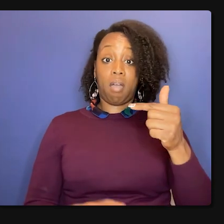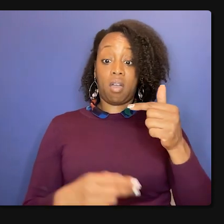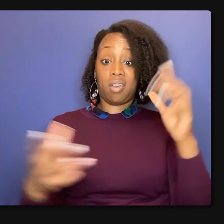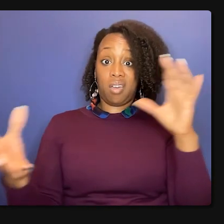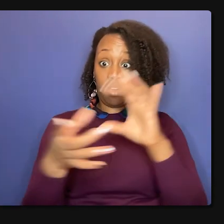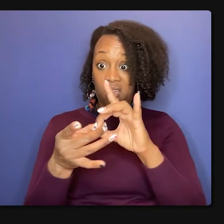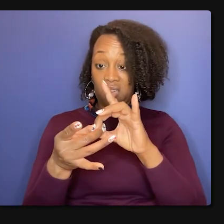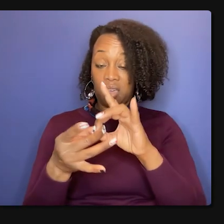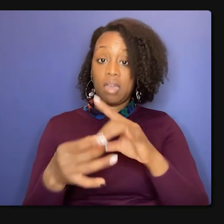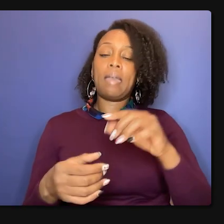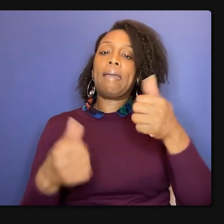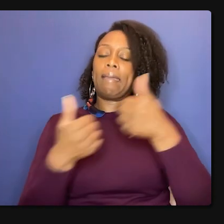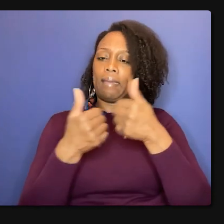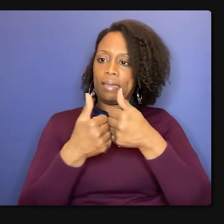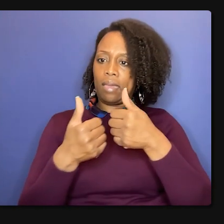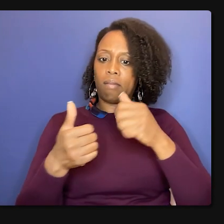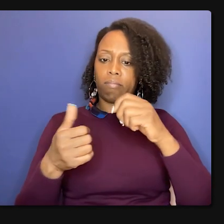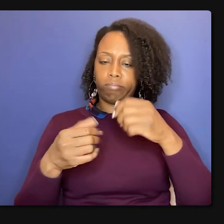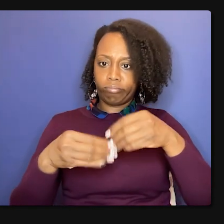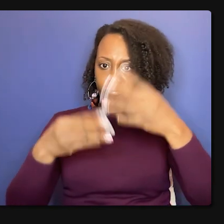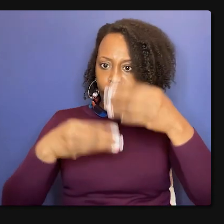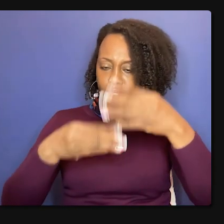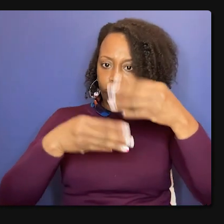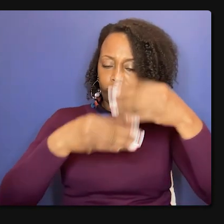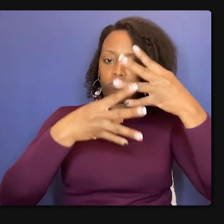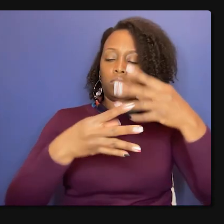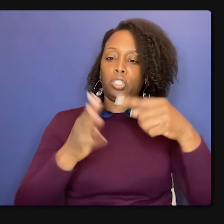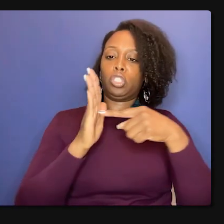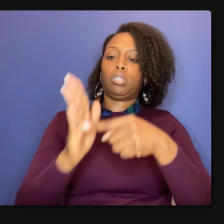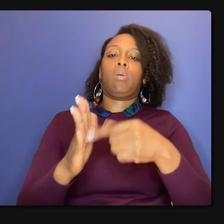Gaming Explorer updates to show us that Reflex is now running.